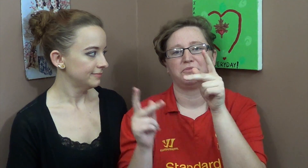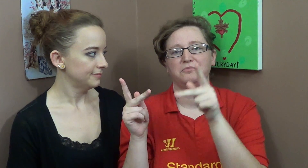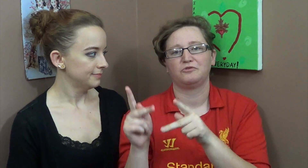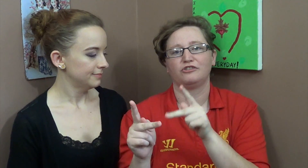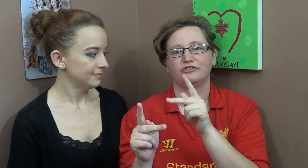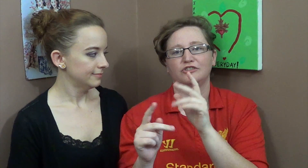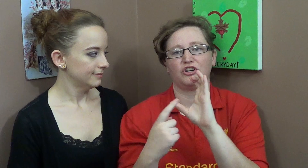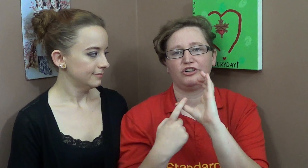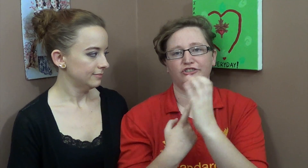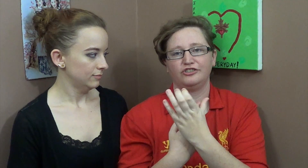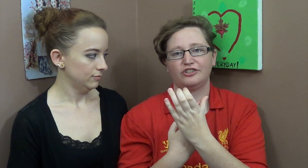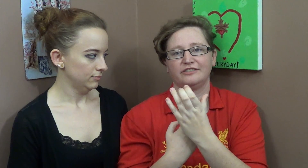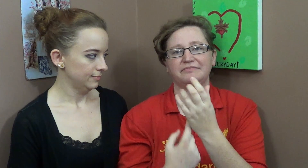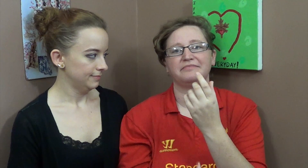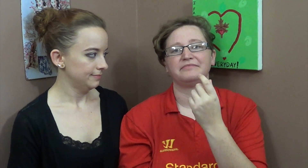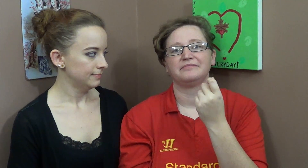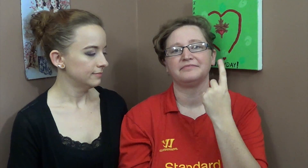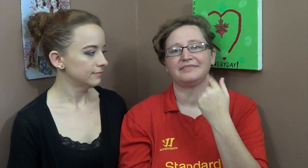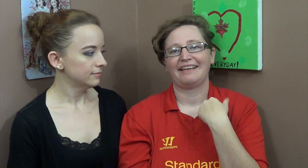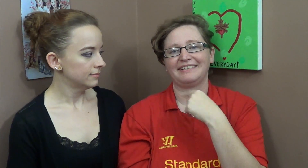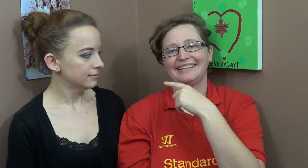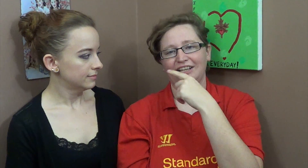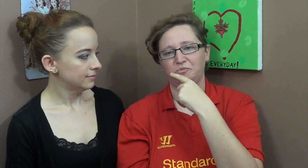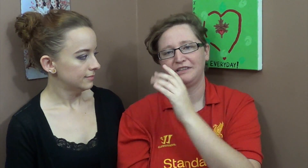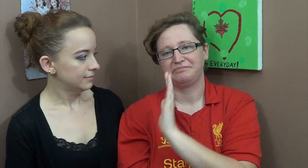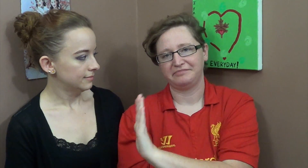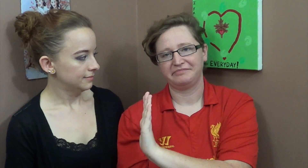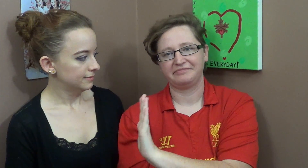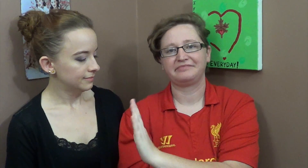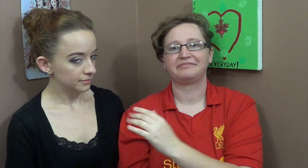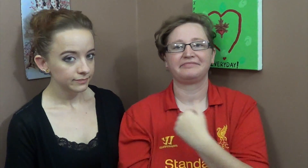person's culture. She has a hearing